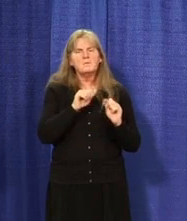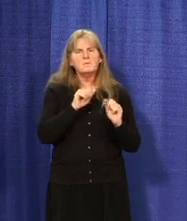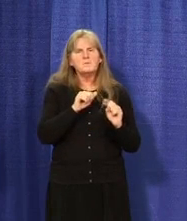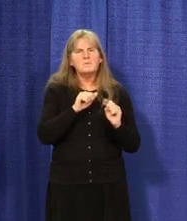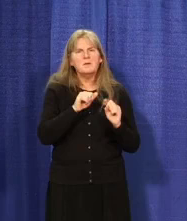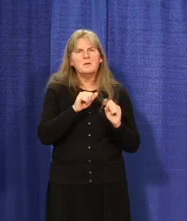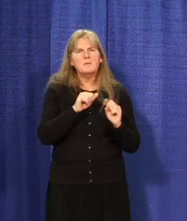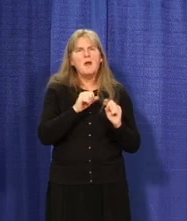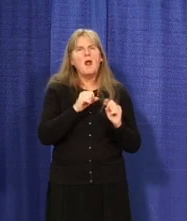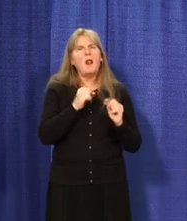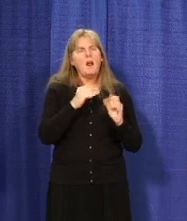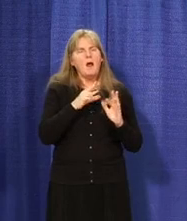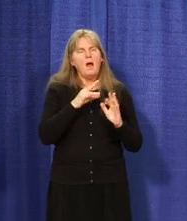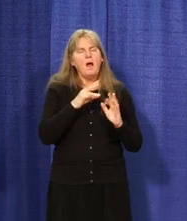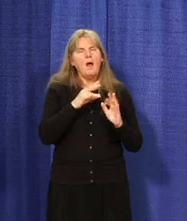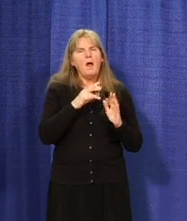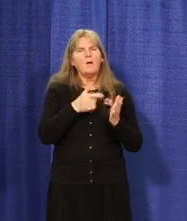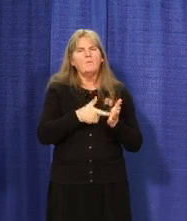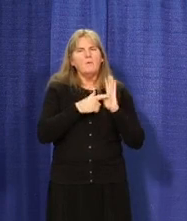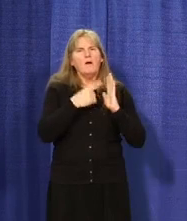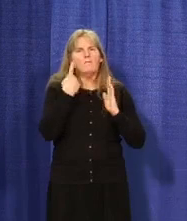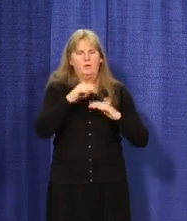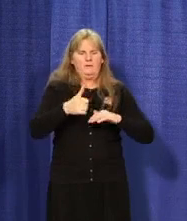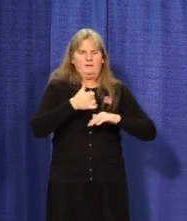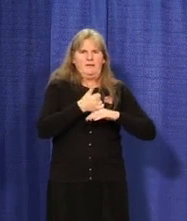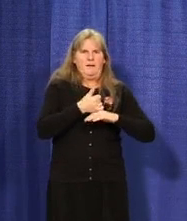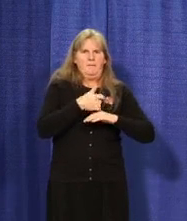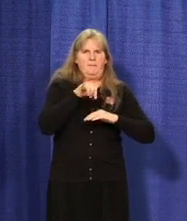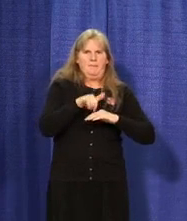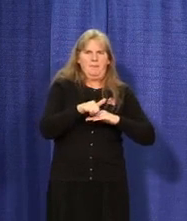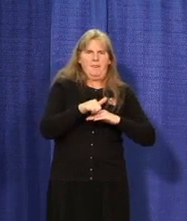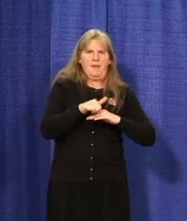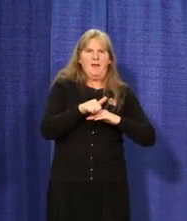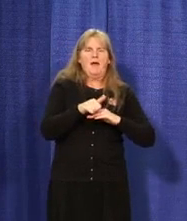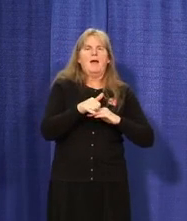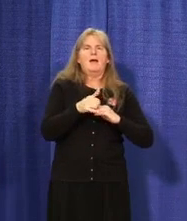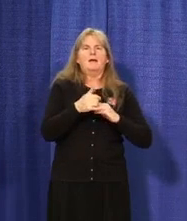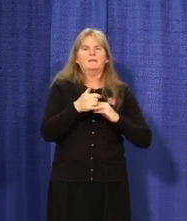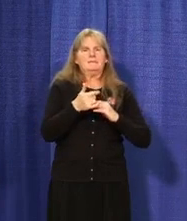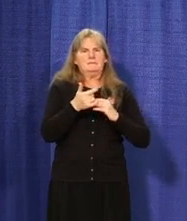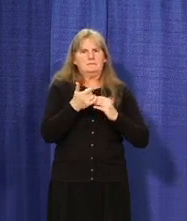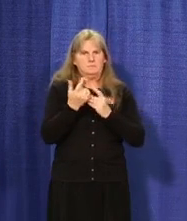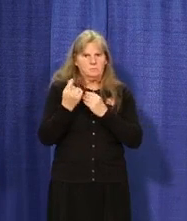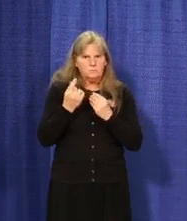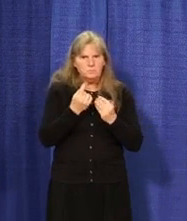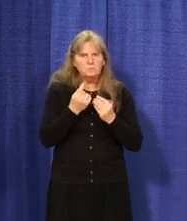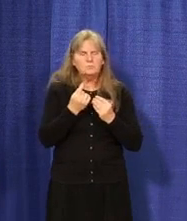to set up successfully. A lot of infrastructure, and a